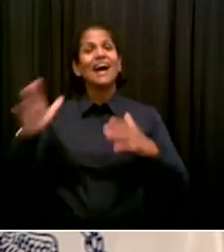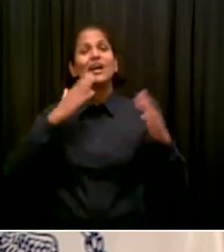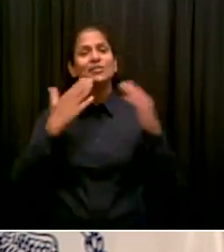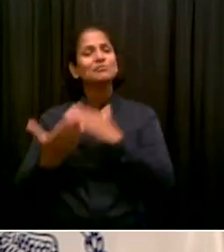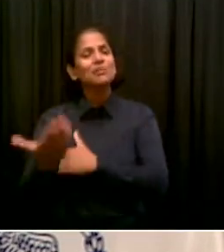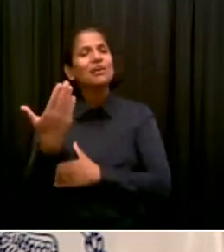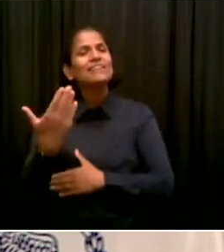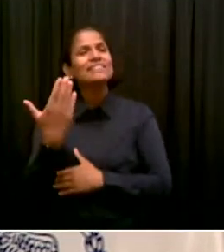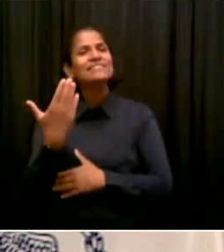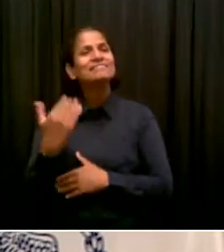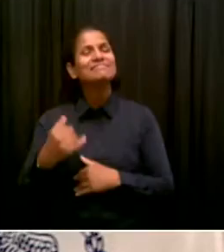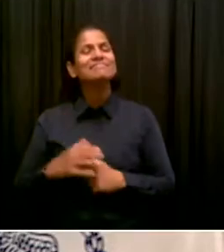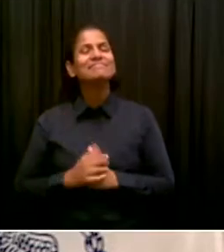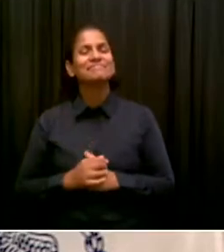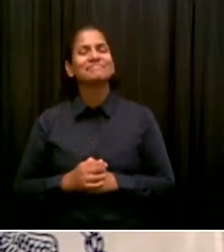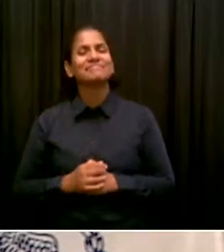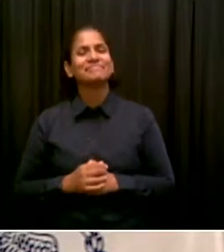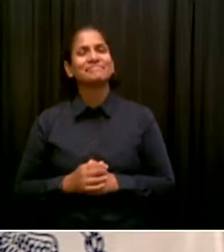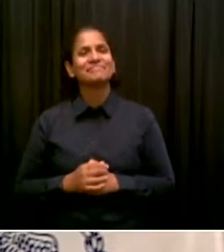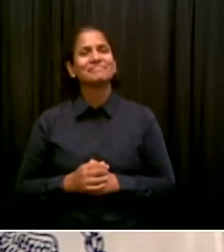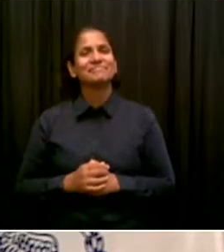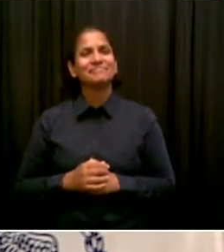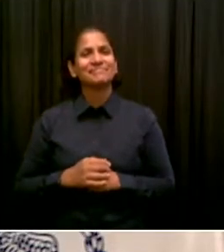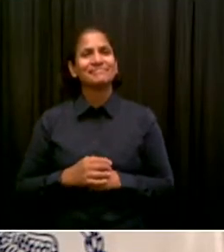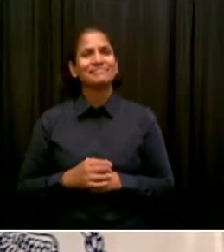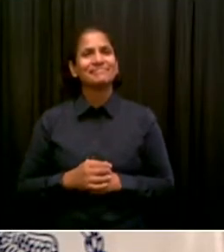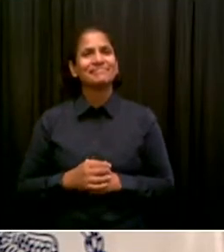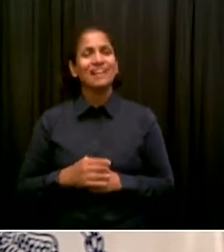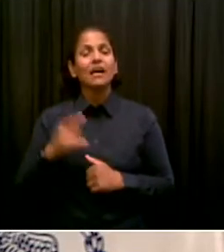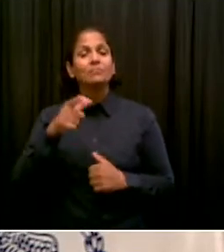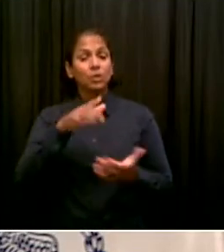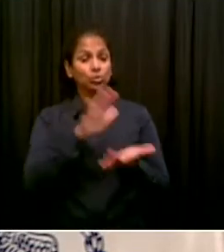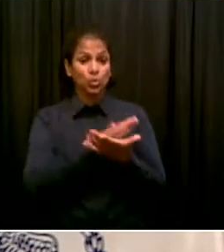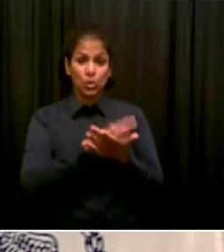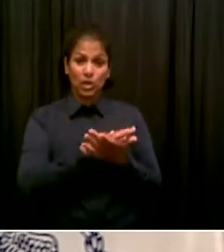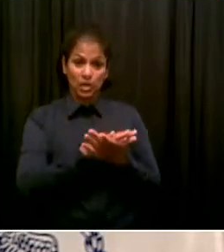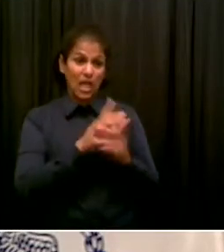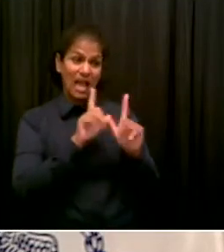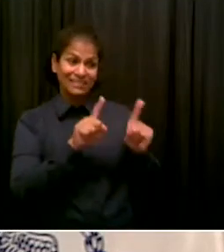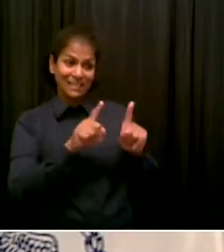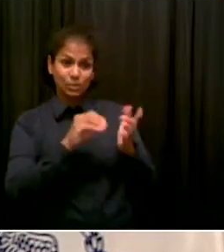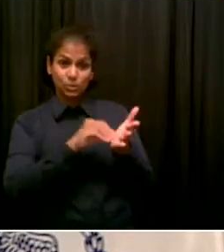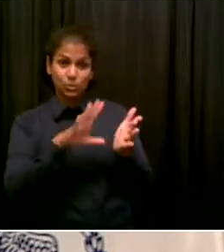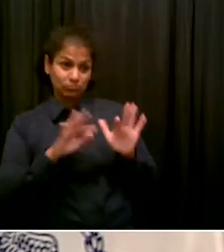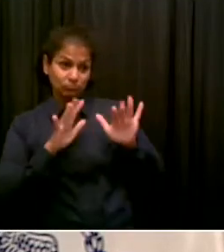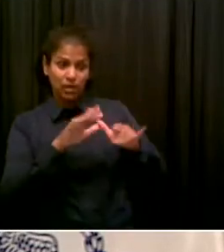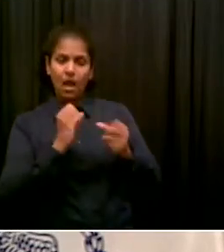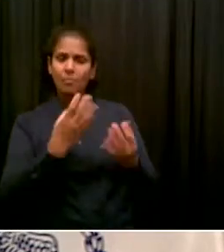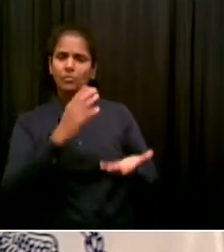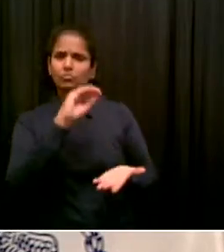GOOD MORNING, THANK YOU FOR TAKING MY QUESTION.